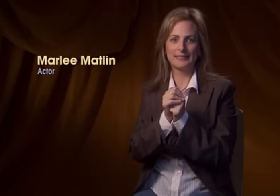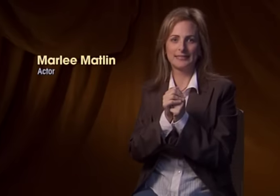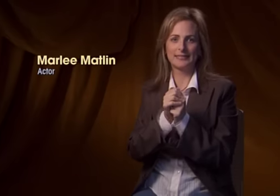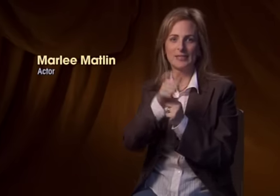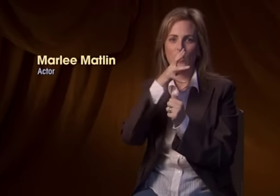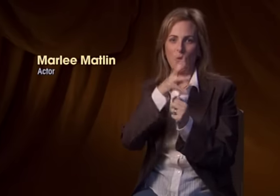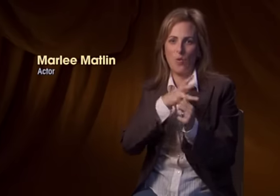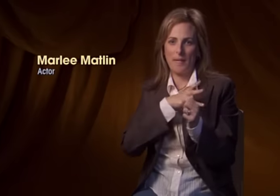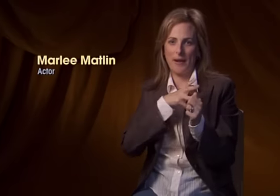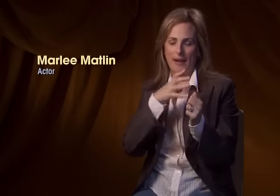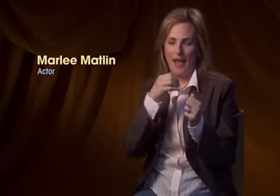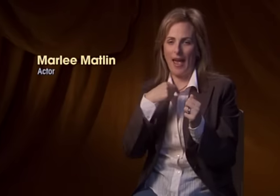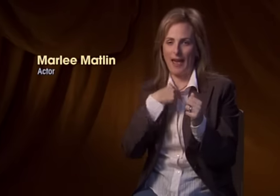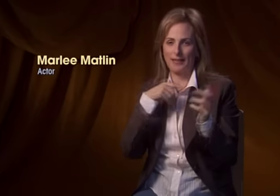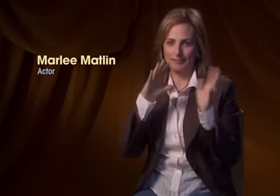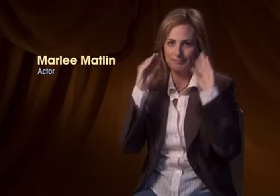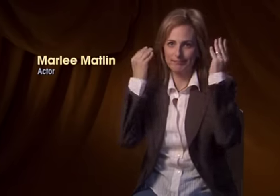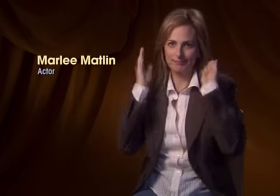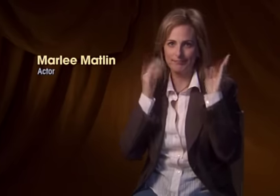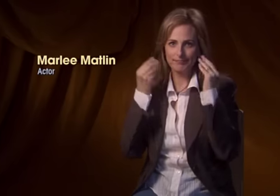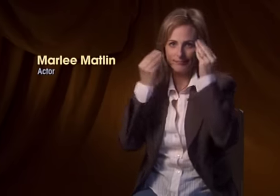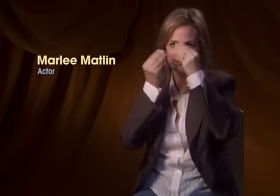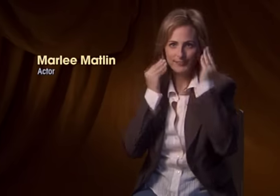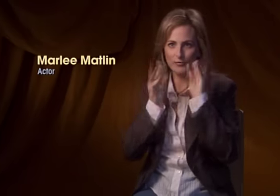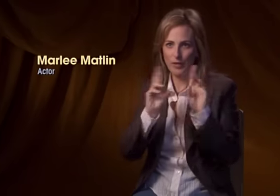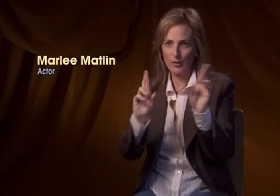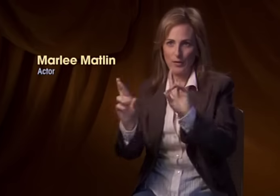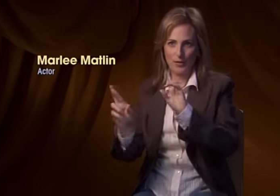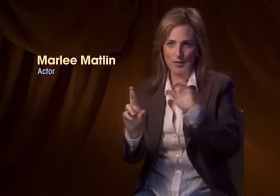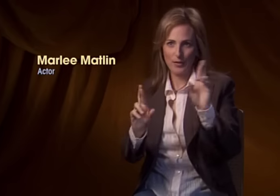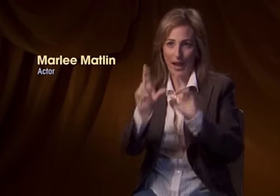Andthe woman and I were getting ready, getting our makeup ready,